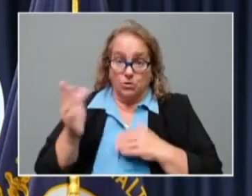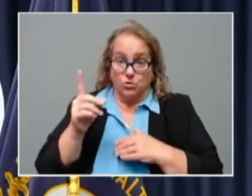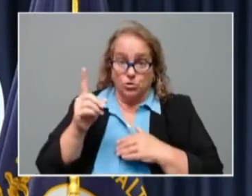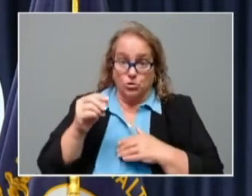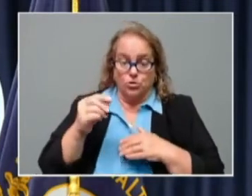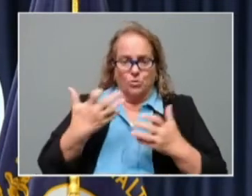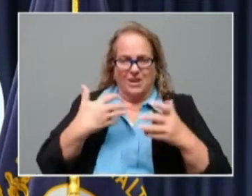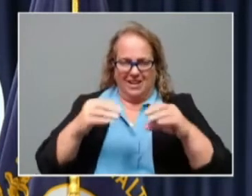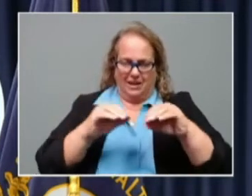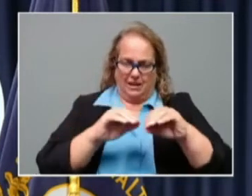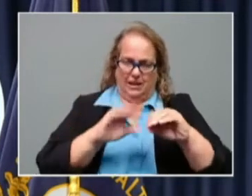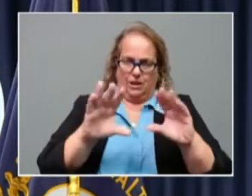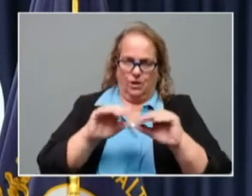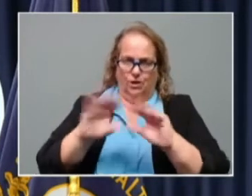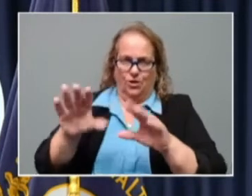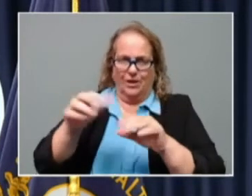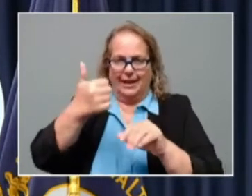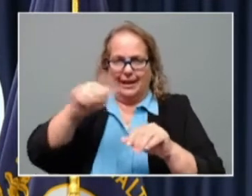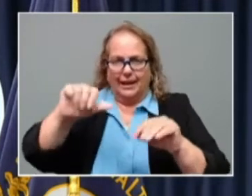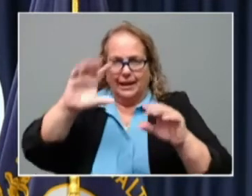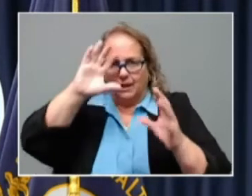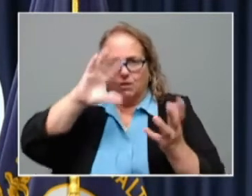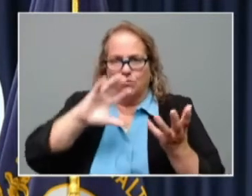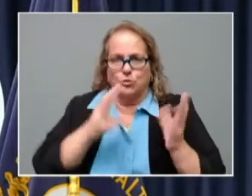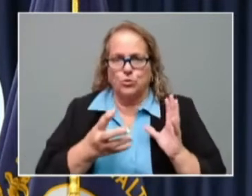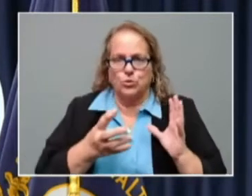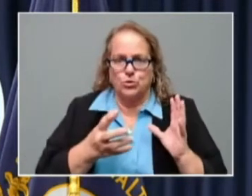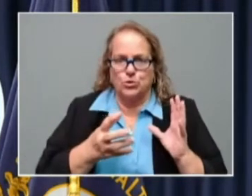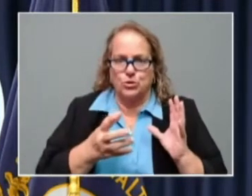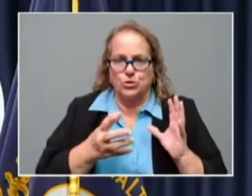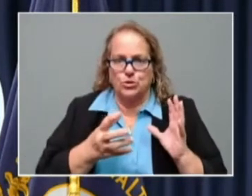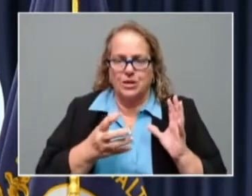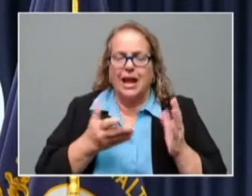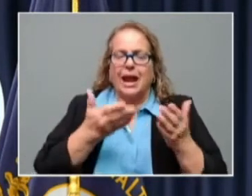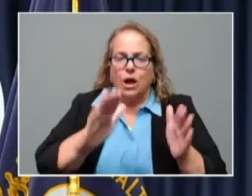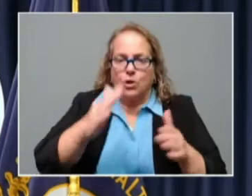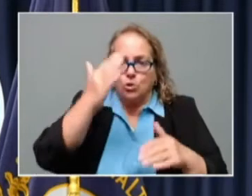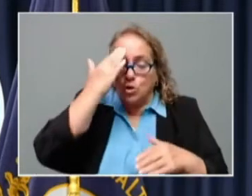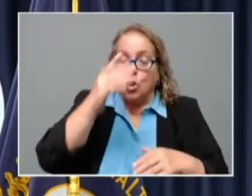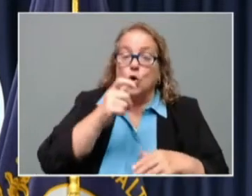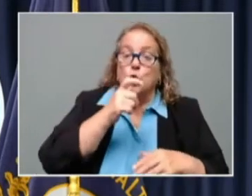confusion that's out there, let you know who can get the boosters and if